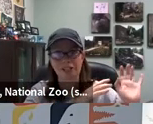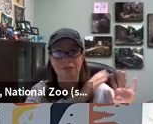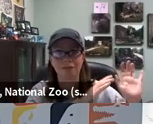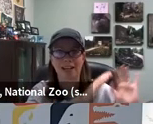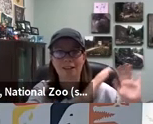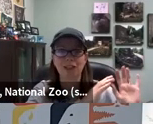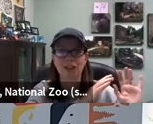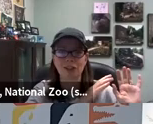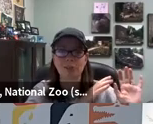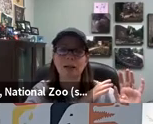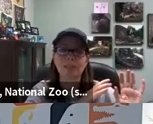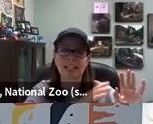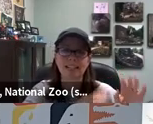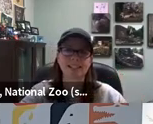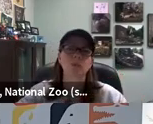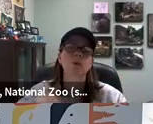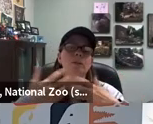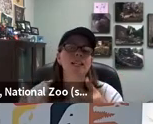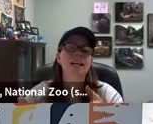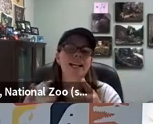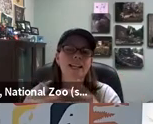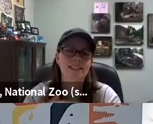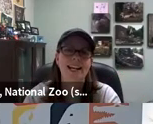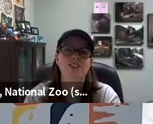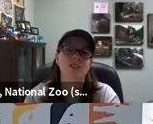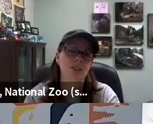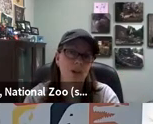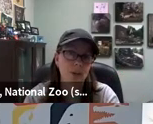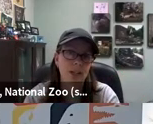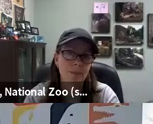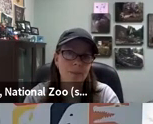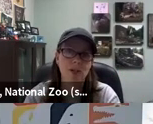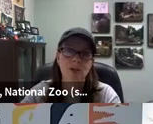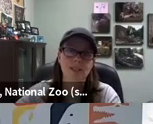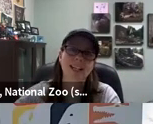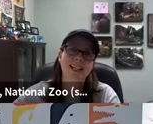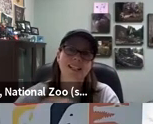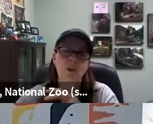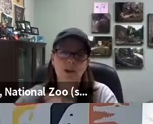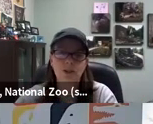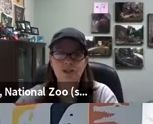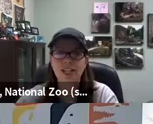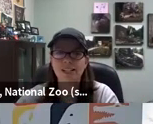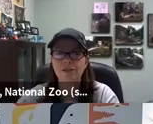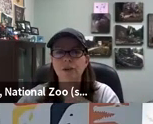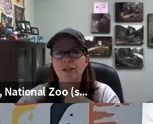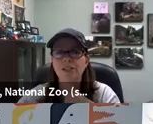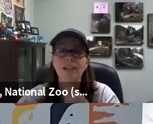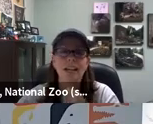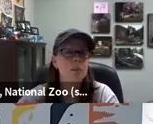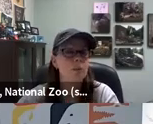have have learned about plants, and we're applying it to actually grow them! So